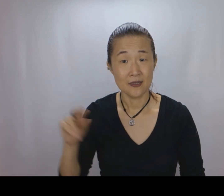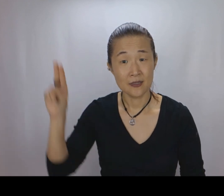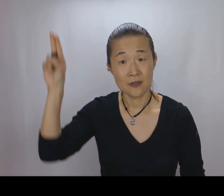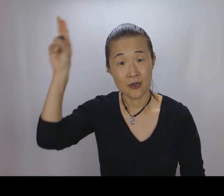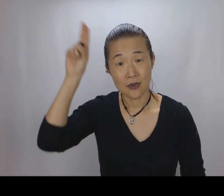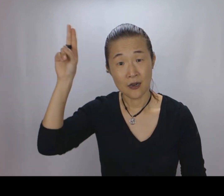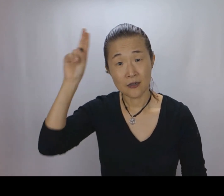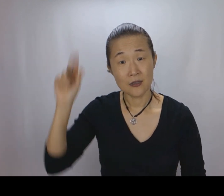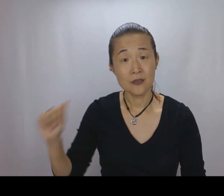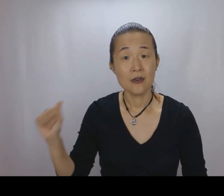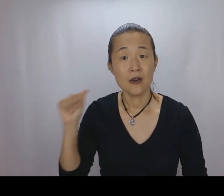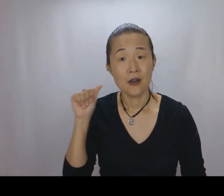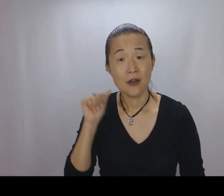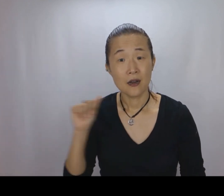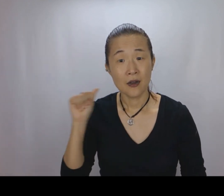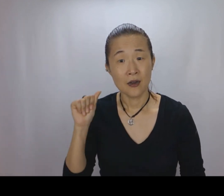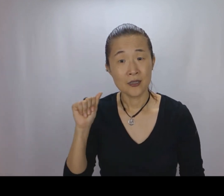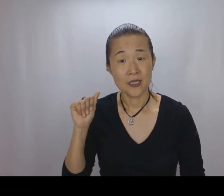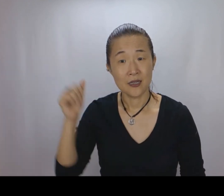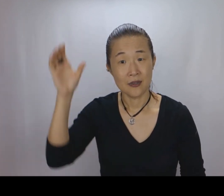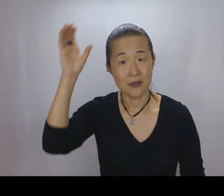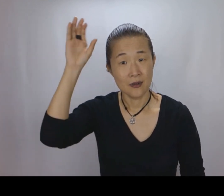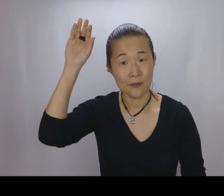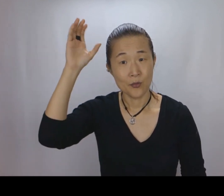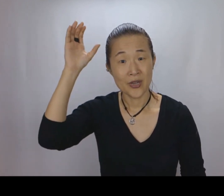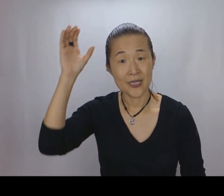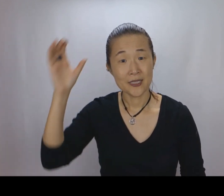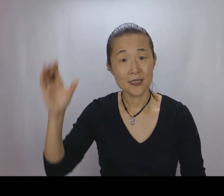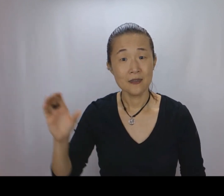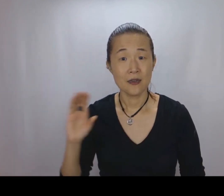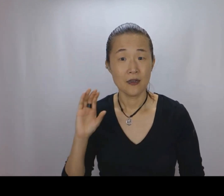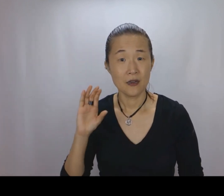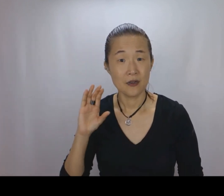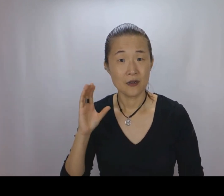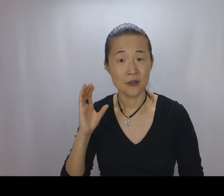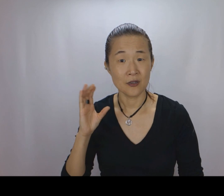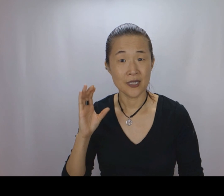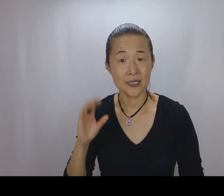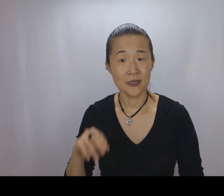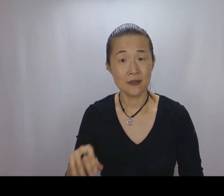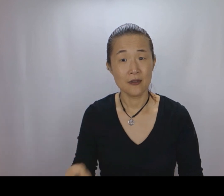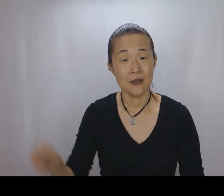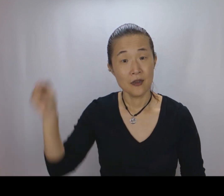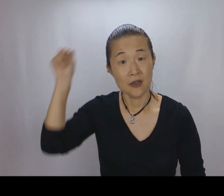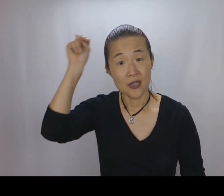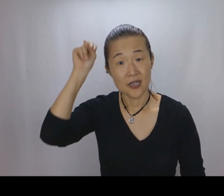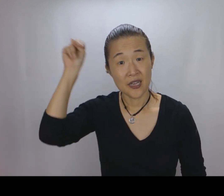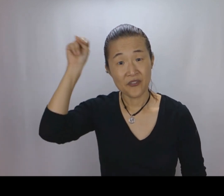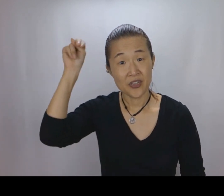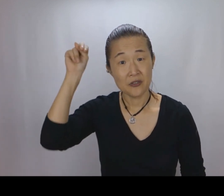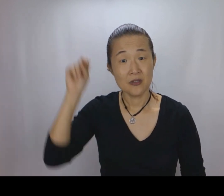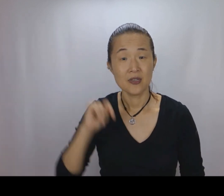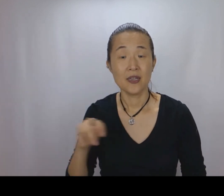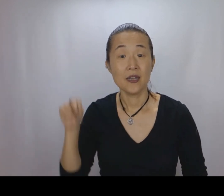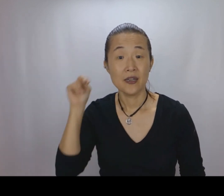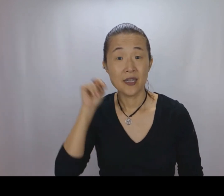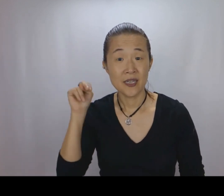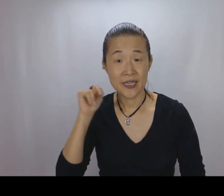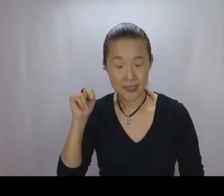So, uncle, aunt, boy cousin, girl cousin, nephew and niece.